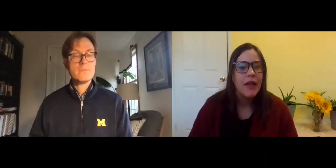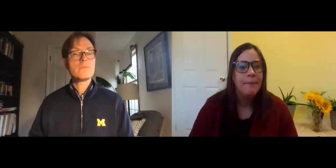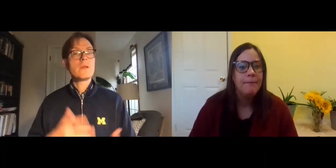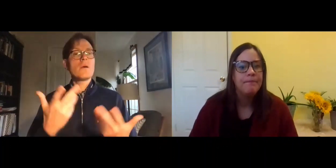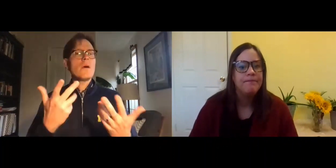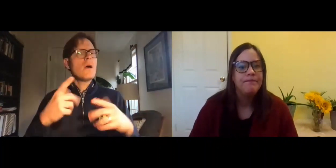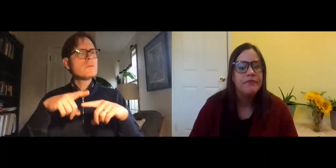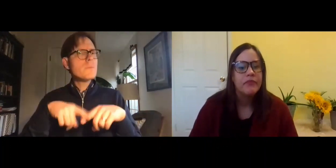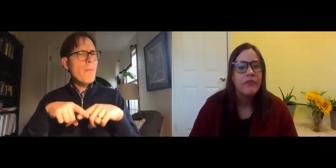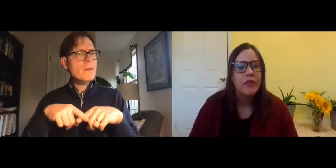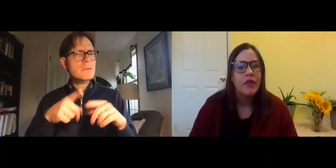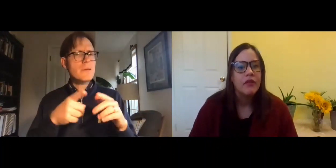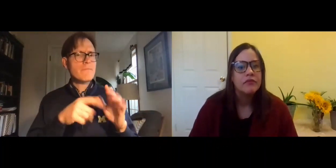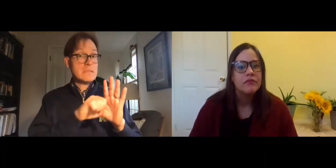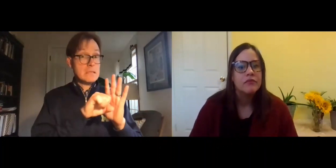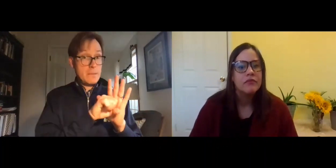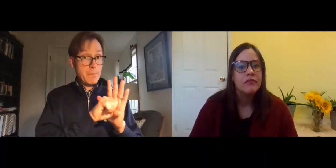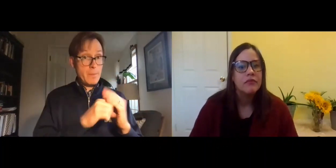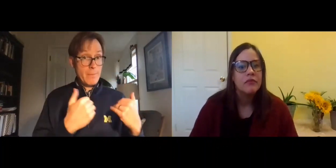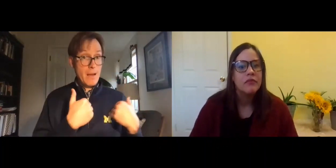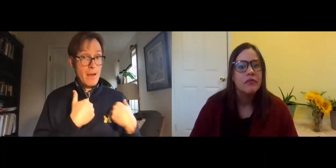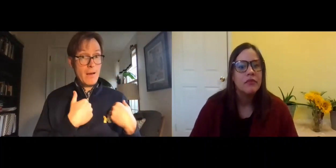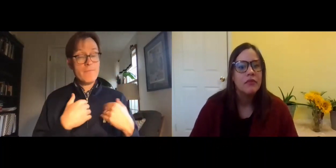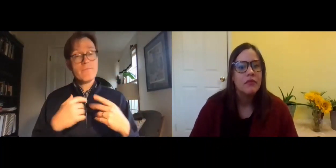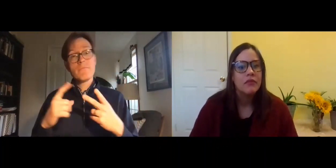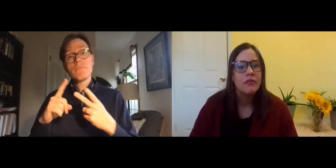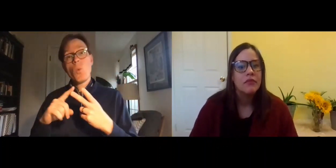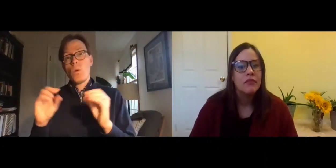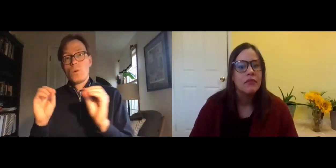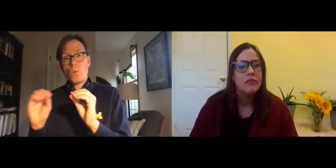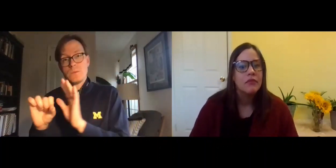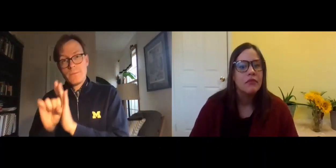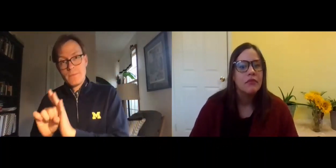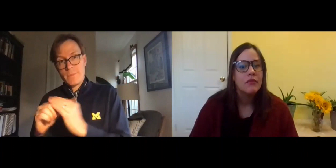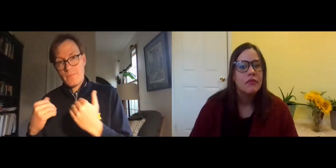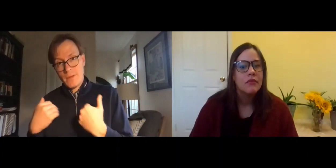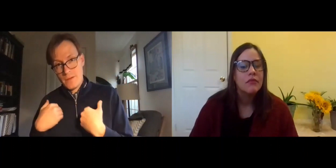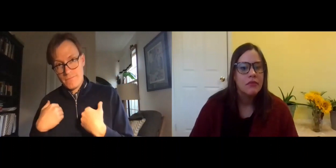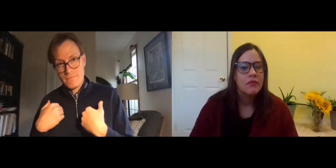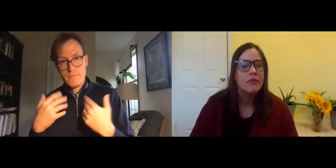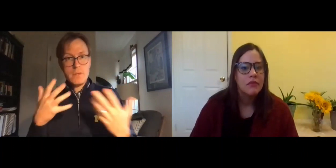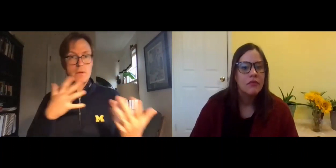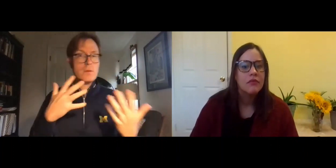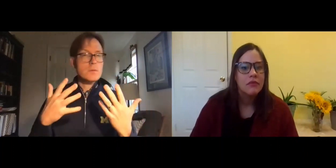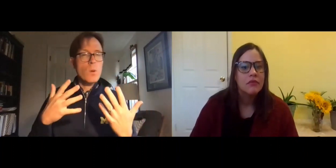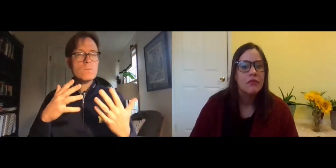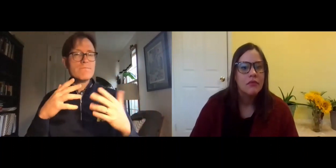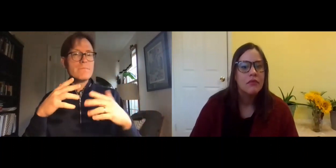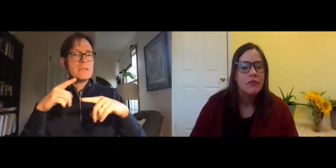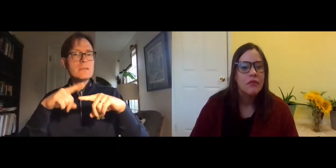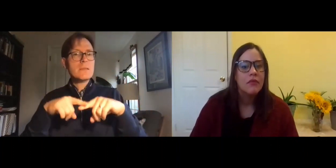about COVID-19 testing? Dr. McKee: It depends on your symptoms, and whether you're symptomatic or whether you're